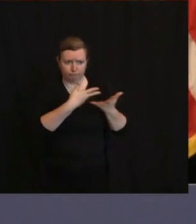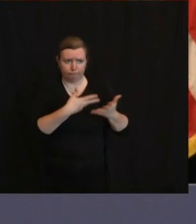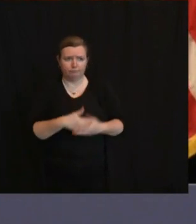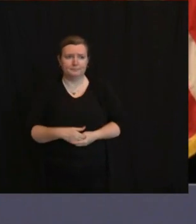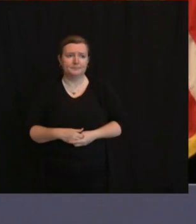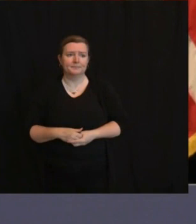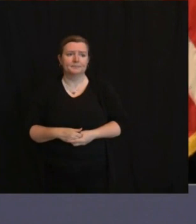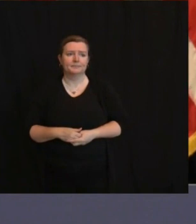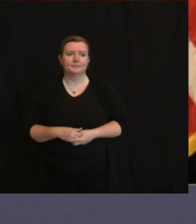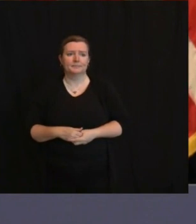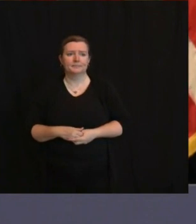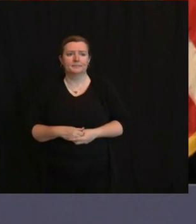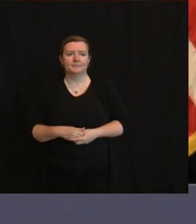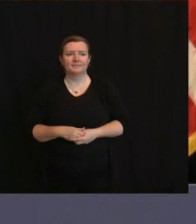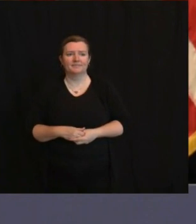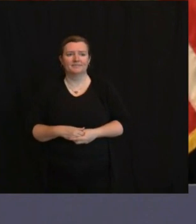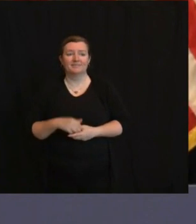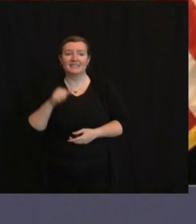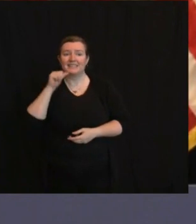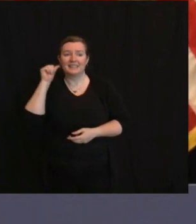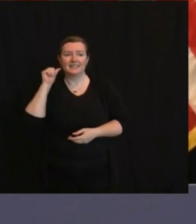YESTERDAY I HAD THE HONOR TO